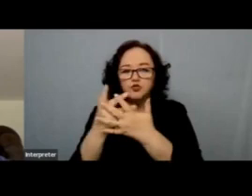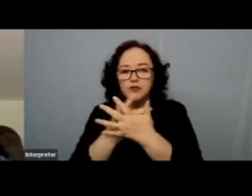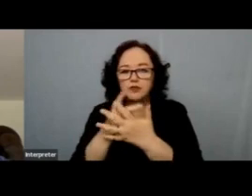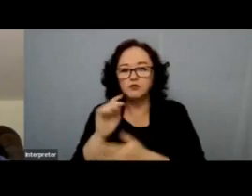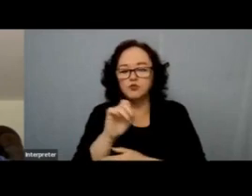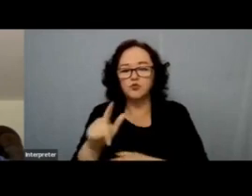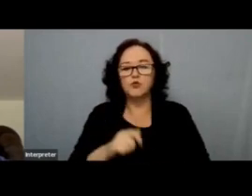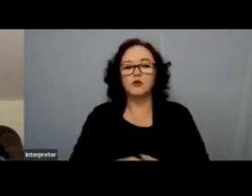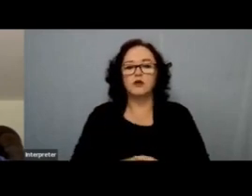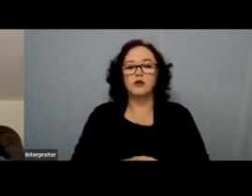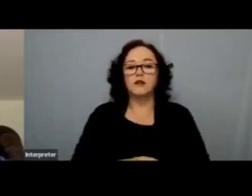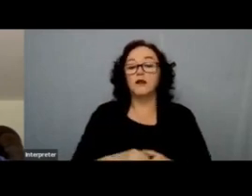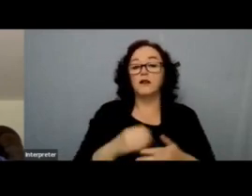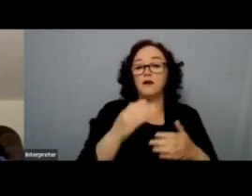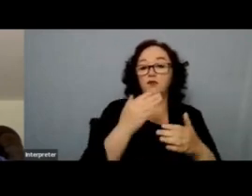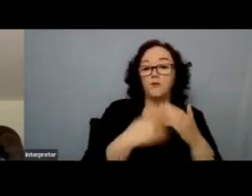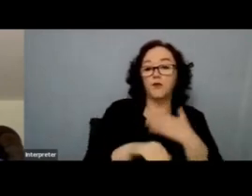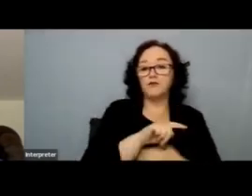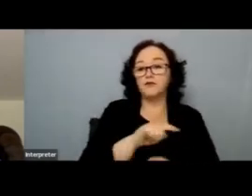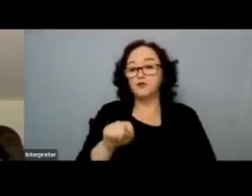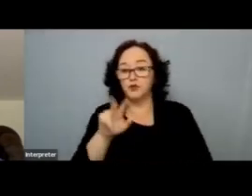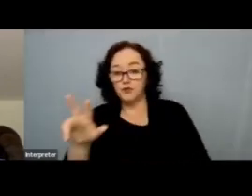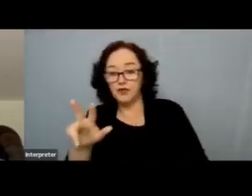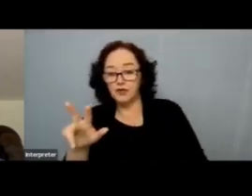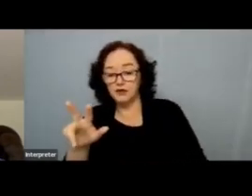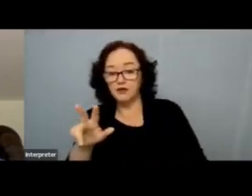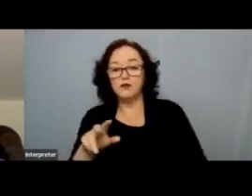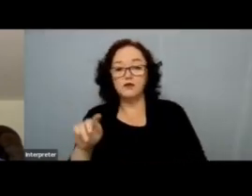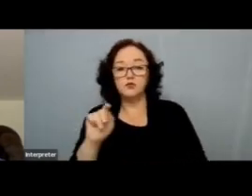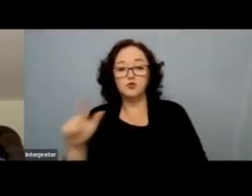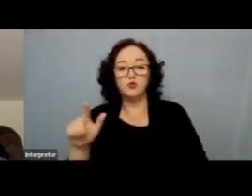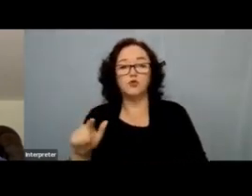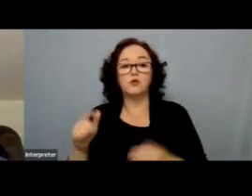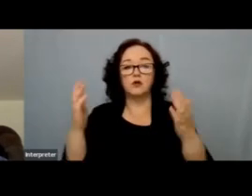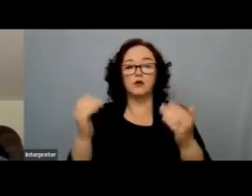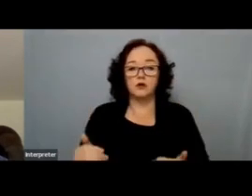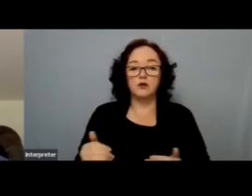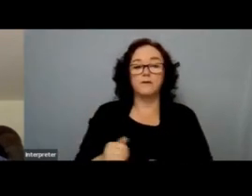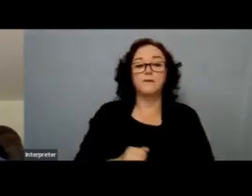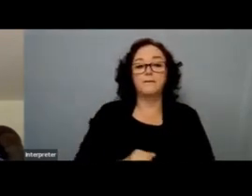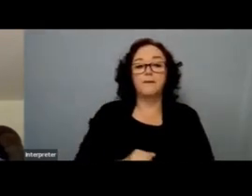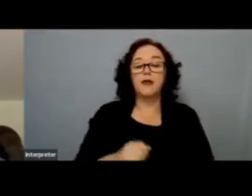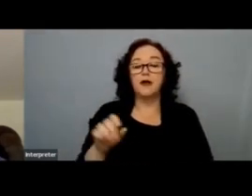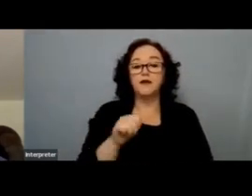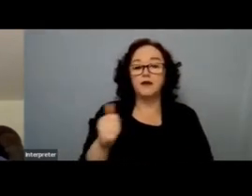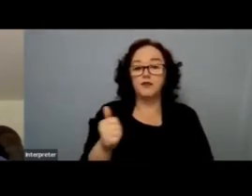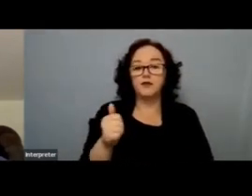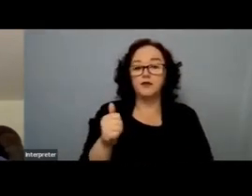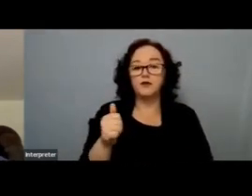three and another for ages five to 21. And another tool called the Brain Injury Screening